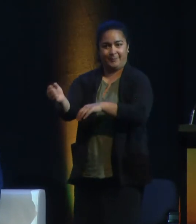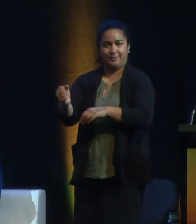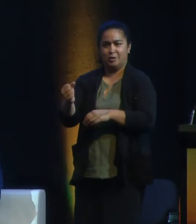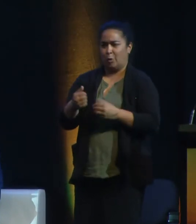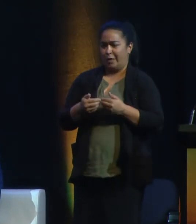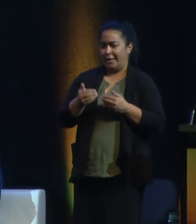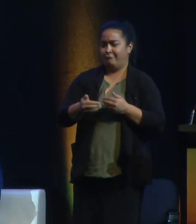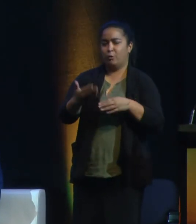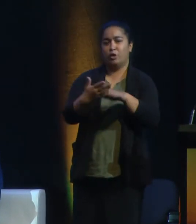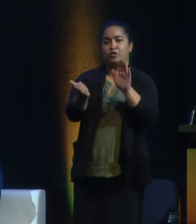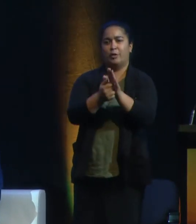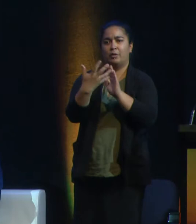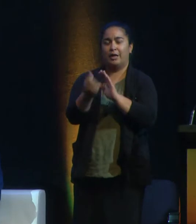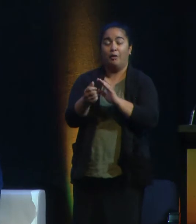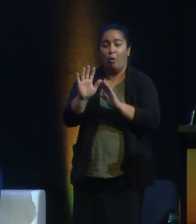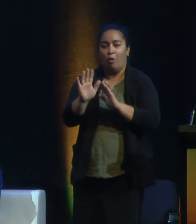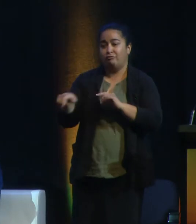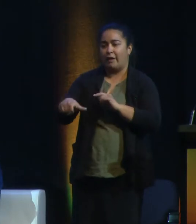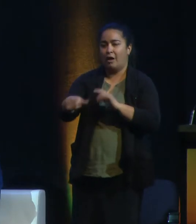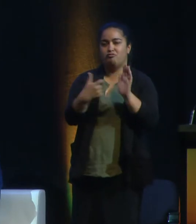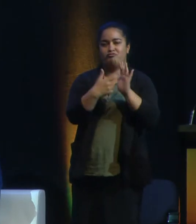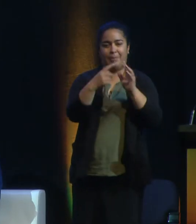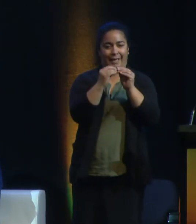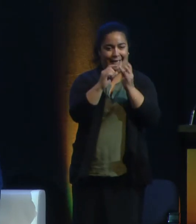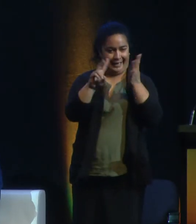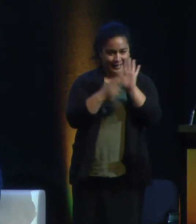blue ribbon that represented the river, and people were asked to bring things and reflect